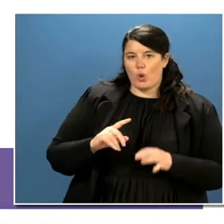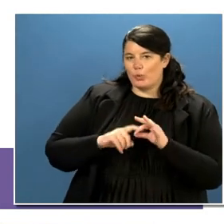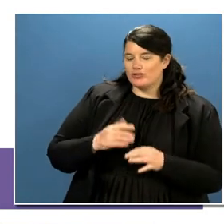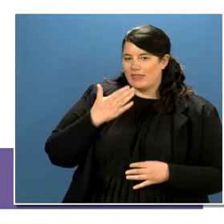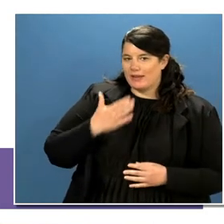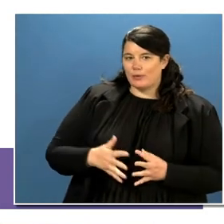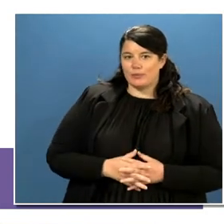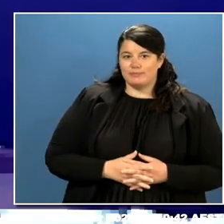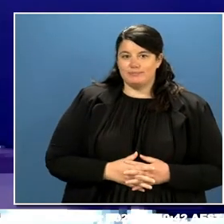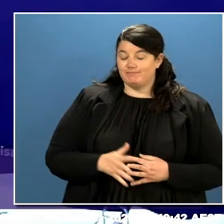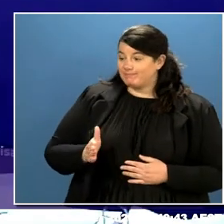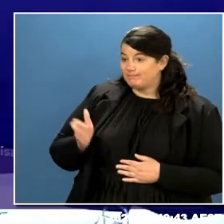And I will ask Commissioner Ryan.